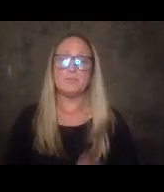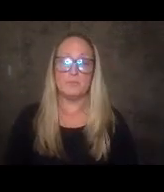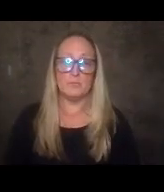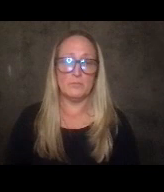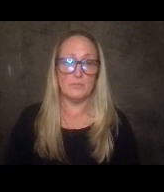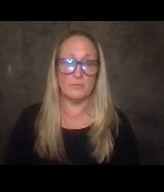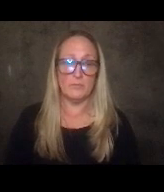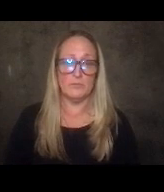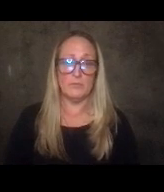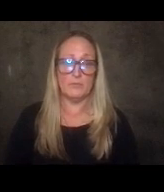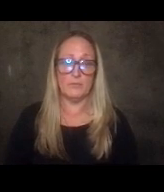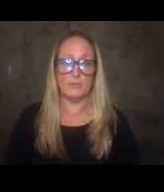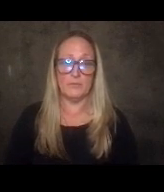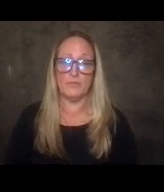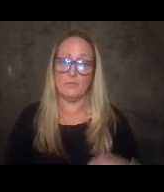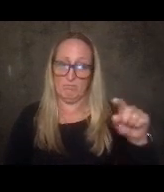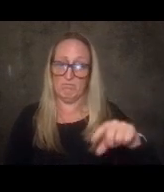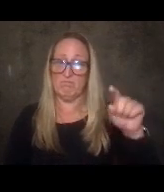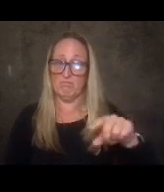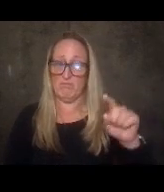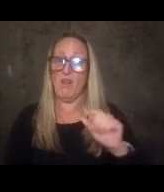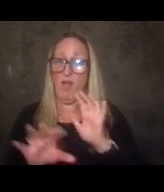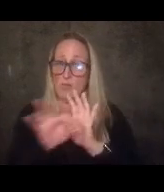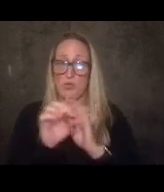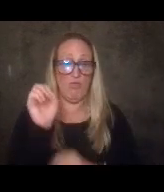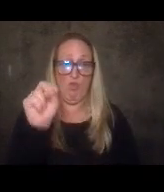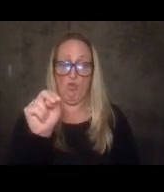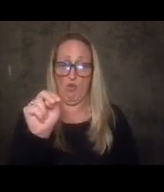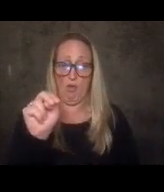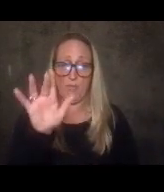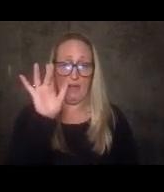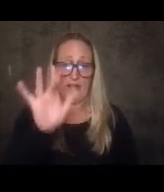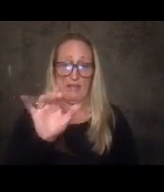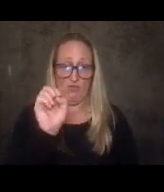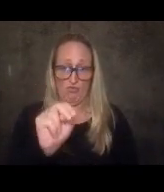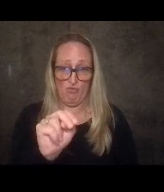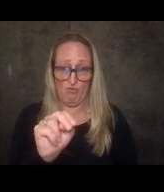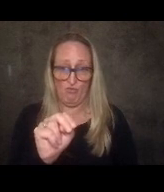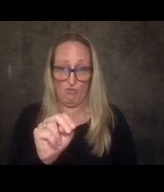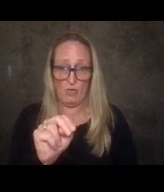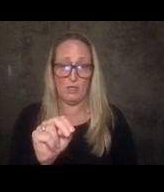So either of these options you can turn on just by clicking on them, and it will automatically change, so you can already see